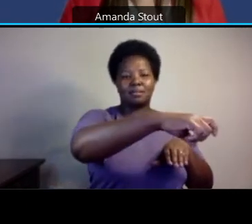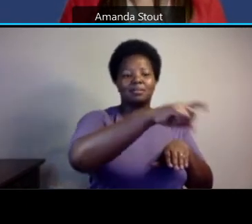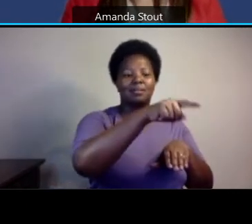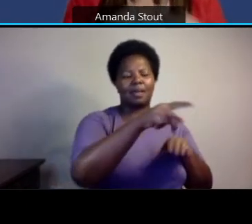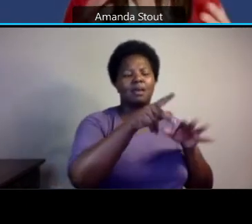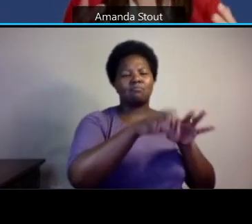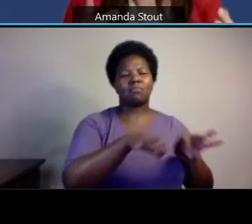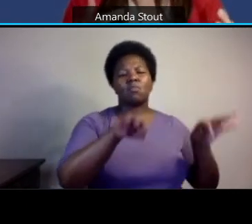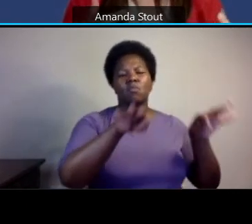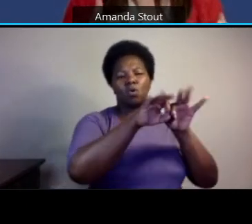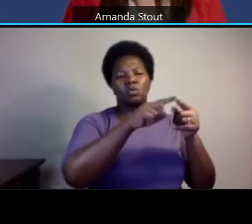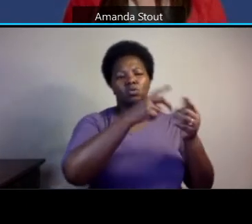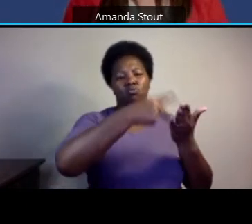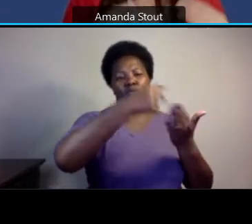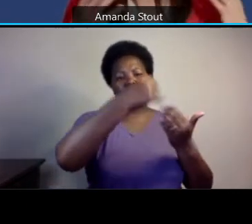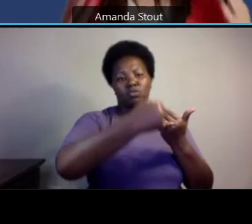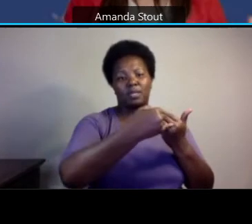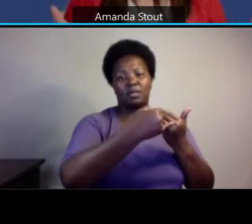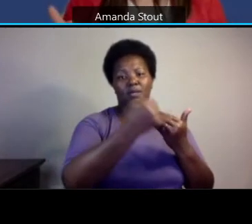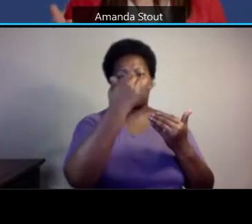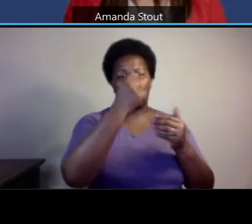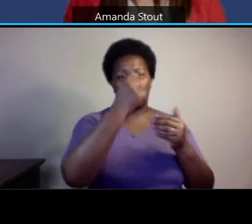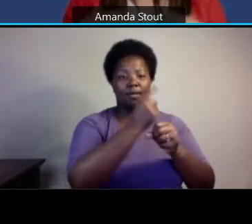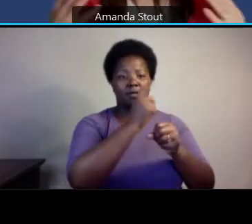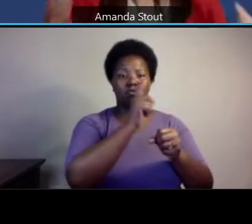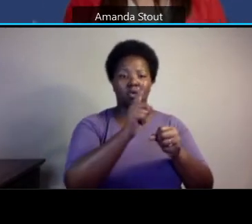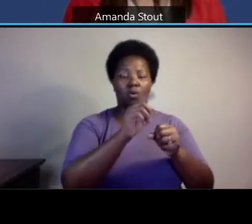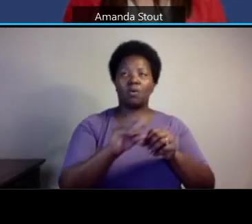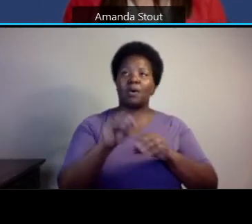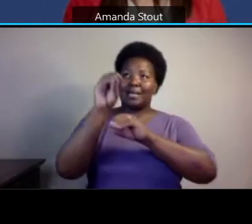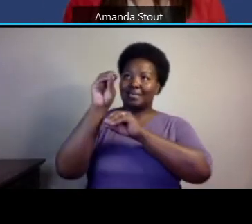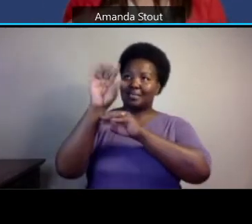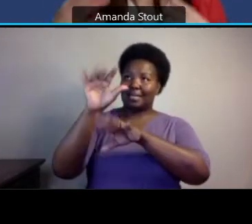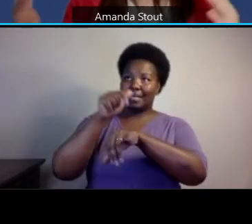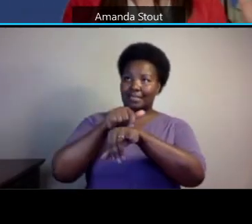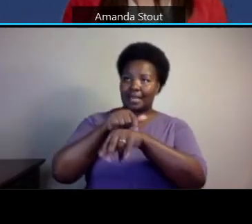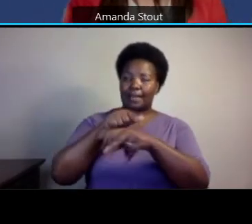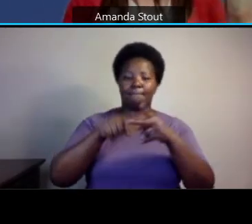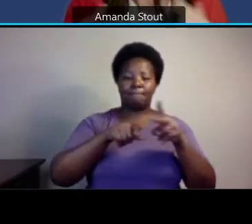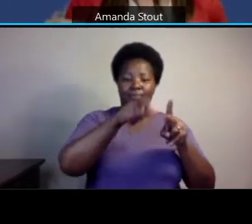uh this all works together holistically the signal timing the number of lanes the timing